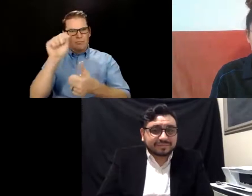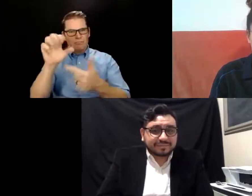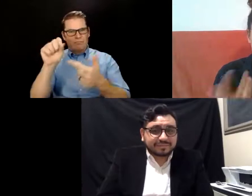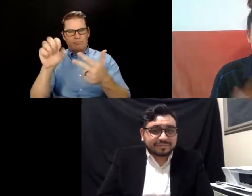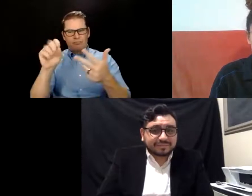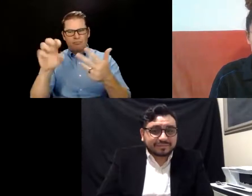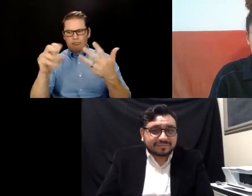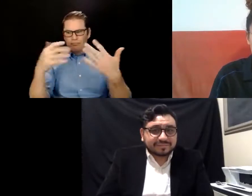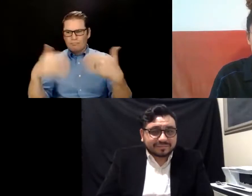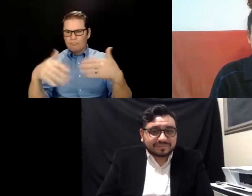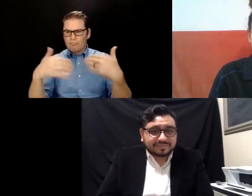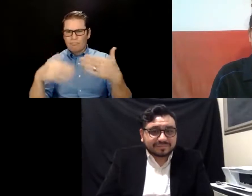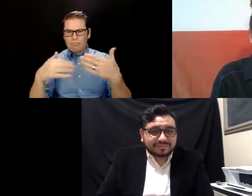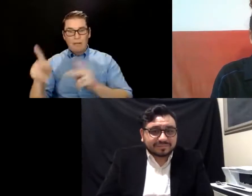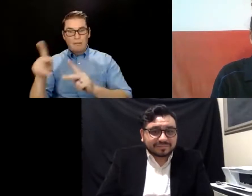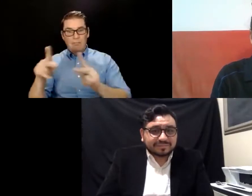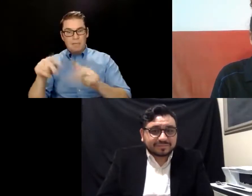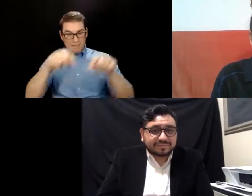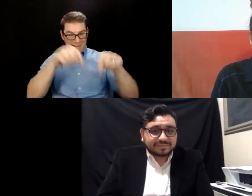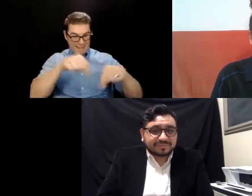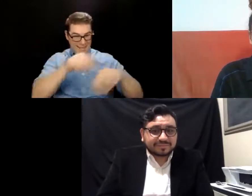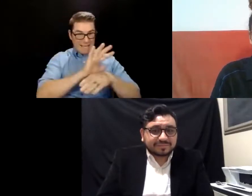able to, you know, receive that message. Maybe (people) who hadn't thought about it before. And I really